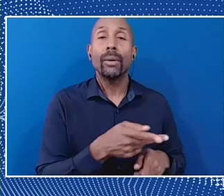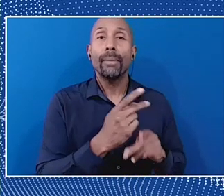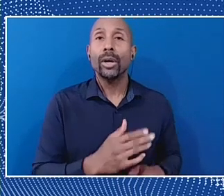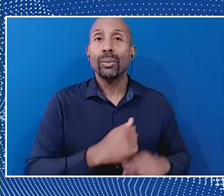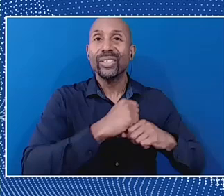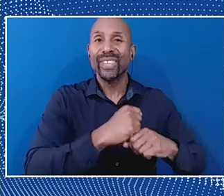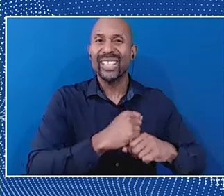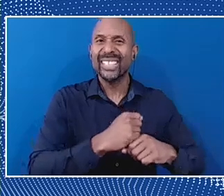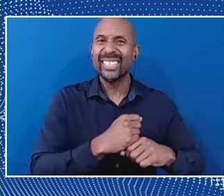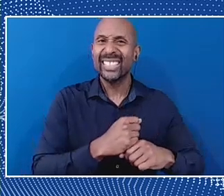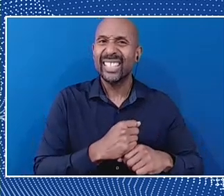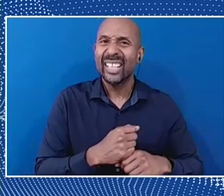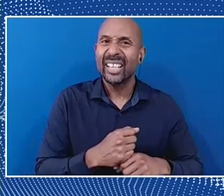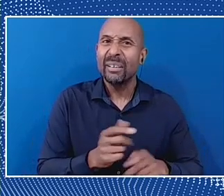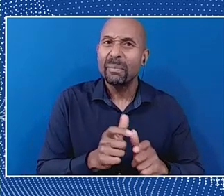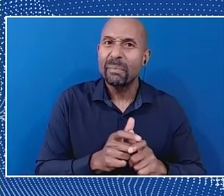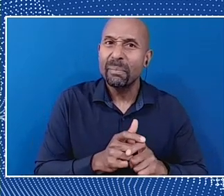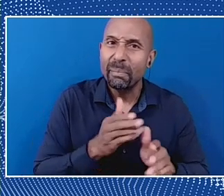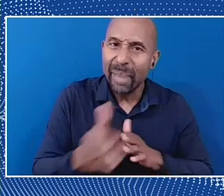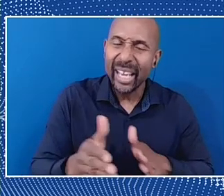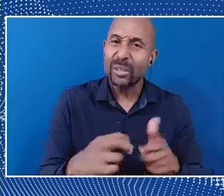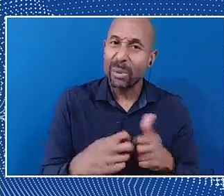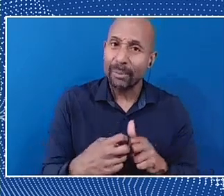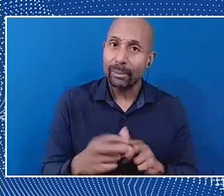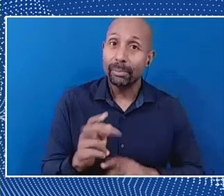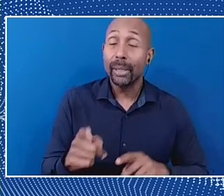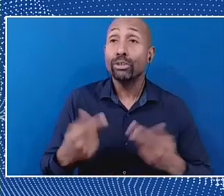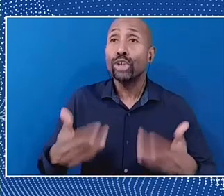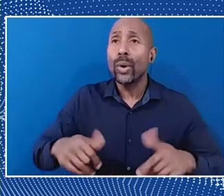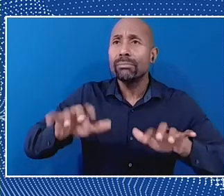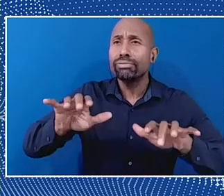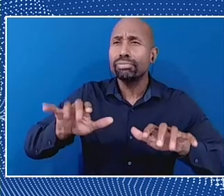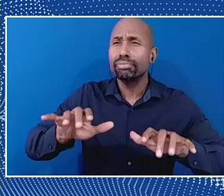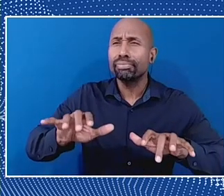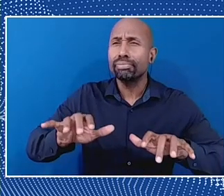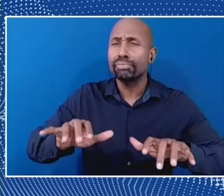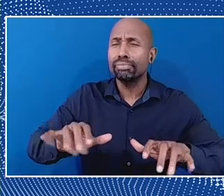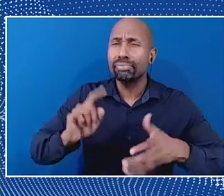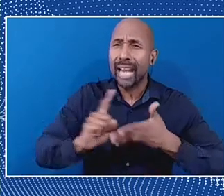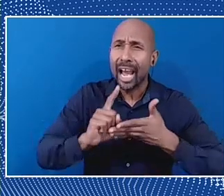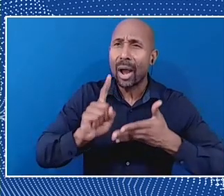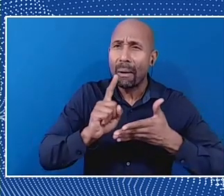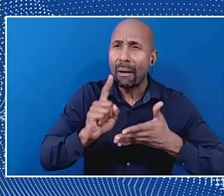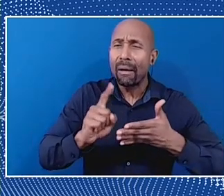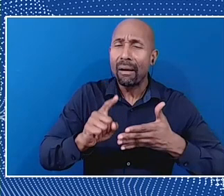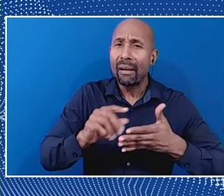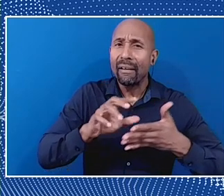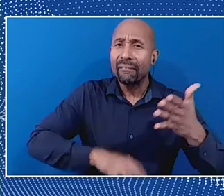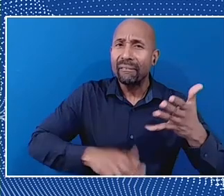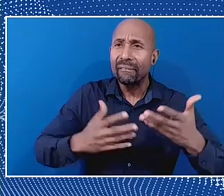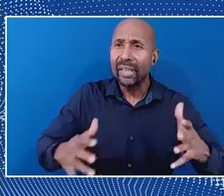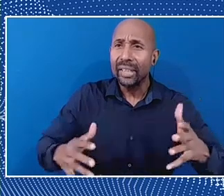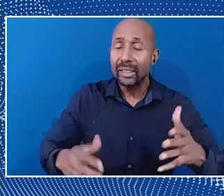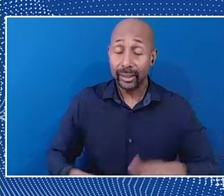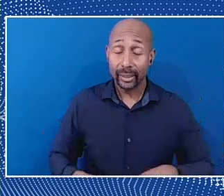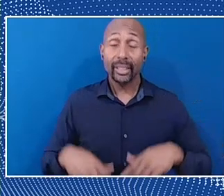going to be as robust as Borrower Defense, and then they get to the end and they submit it and they can't submit it.